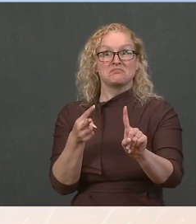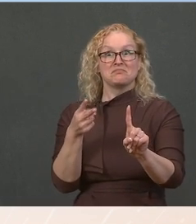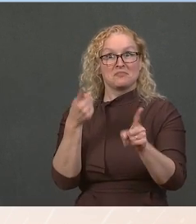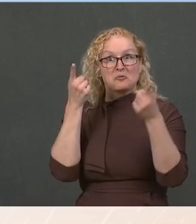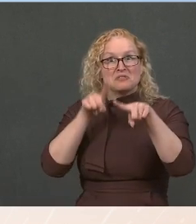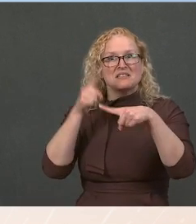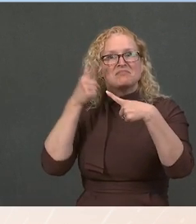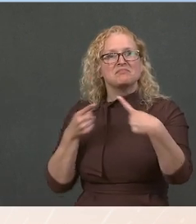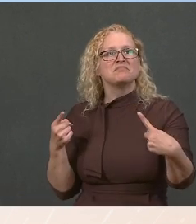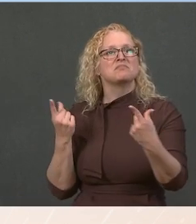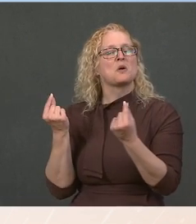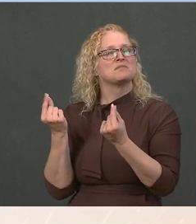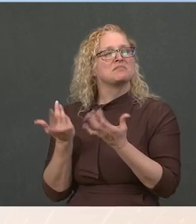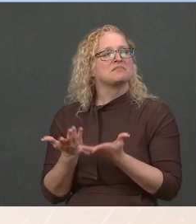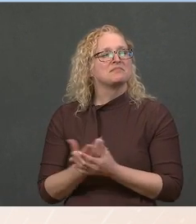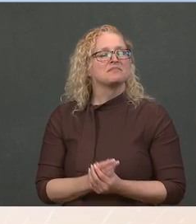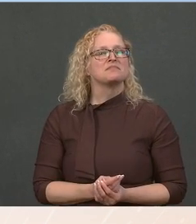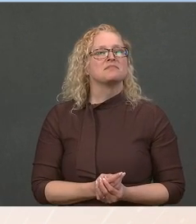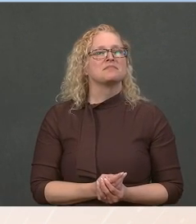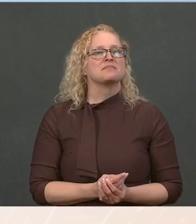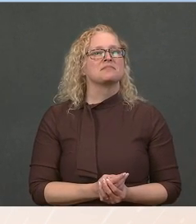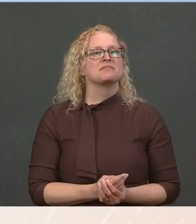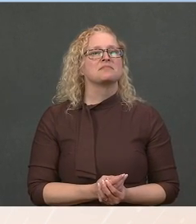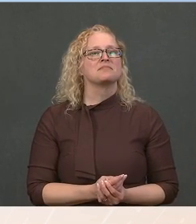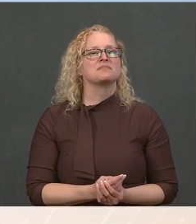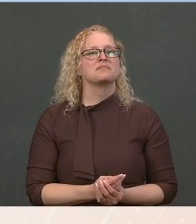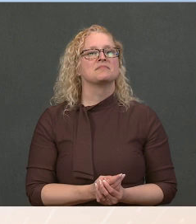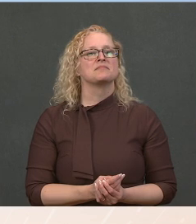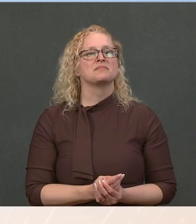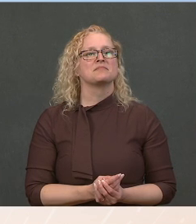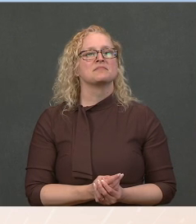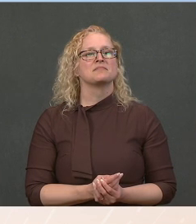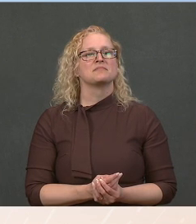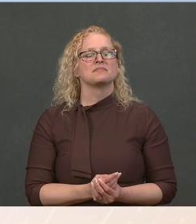is that they didn't model the actual bill. And so, for one thing,